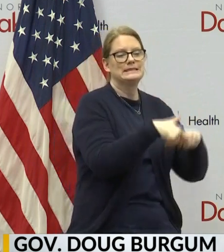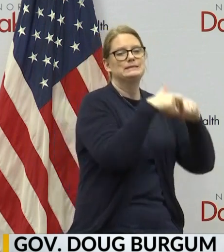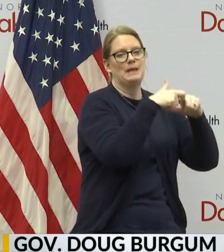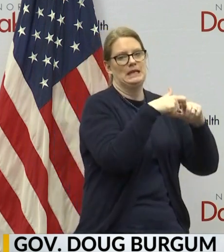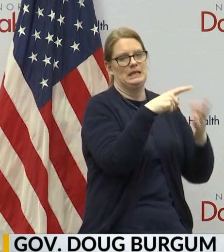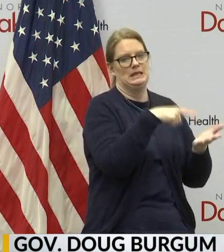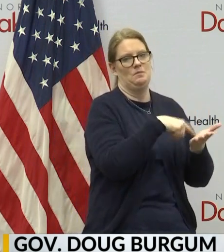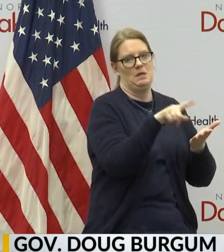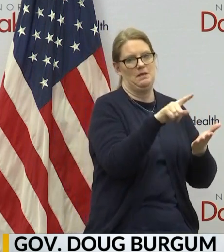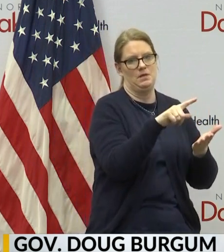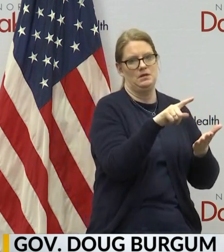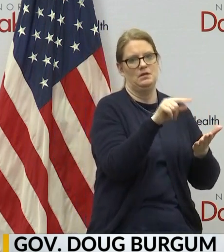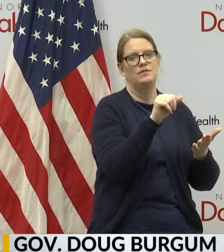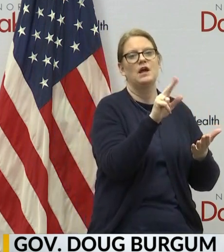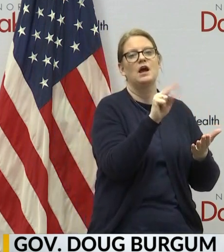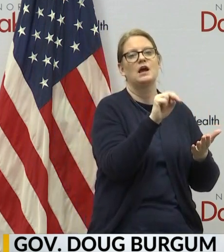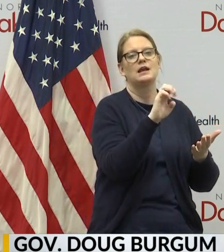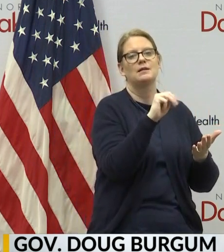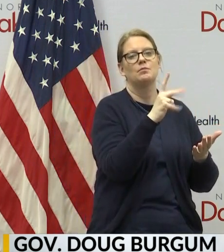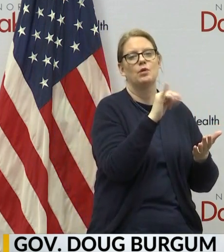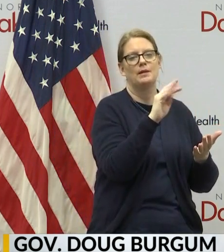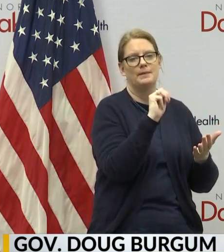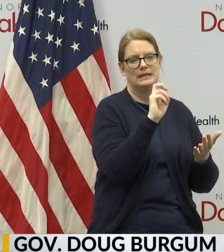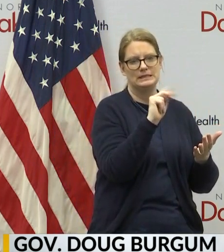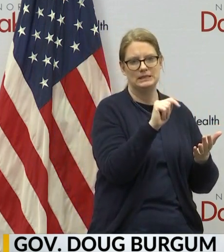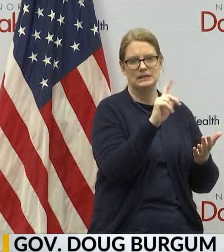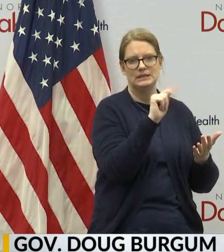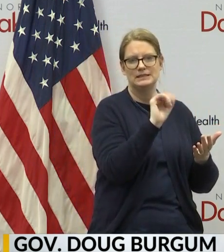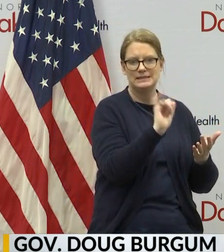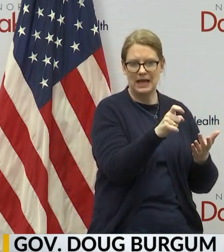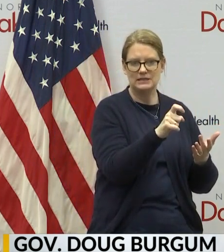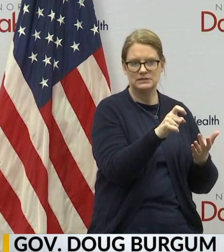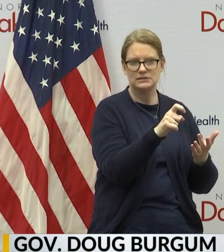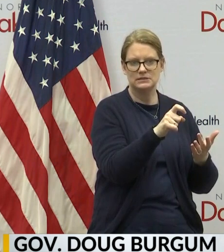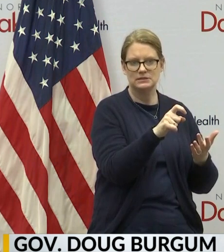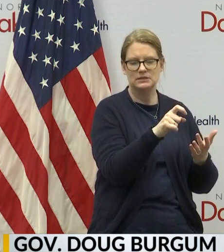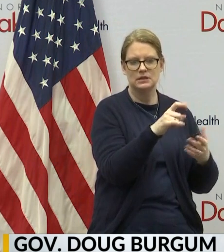THAT GIVES NORTH DAKOTA EMPLOYERS THE ABILITY TO SUSPEND